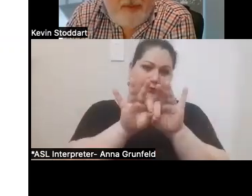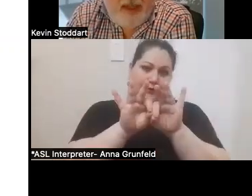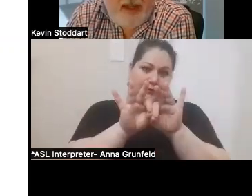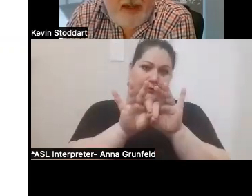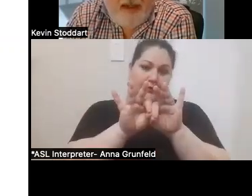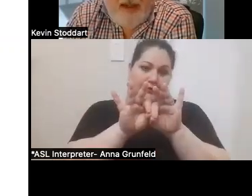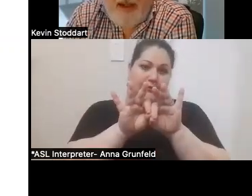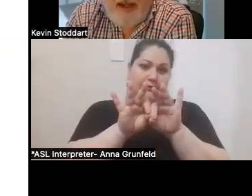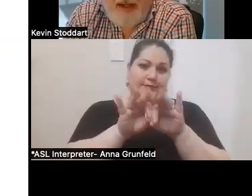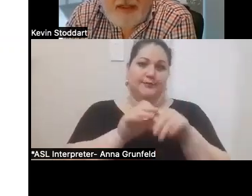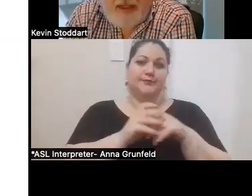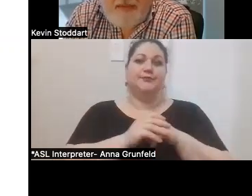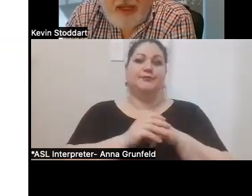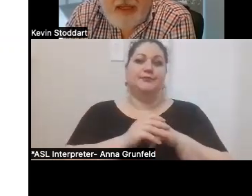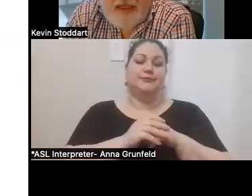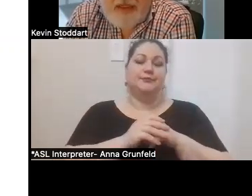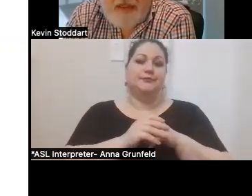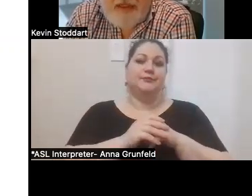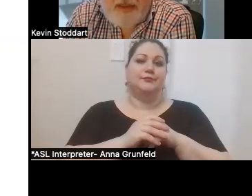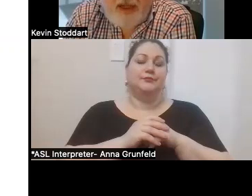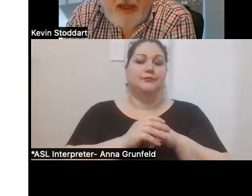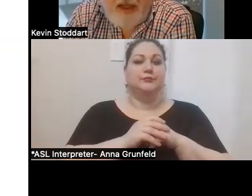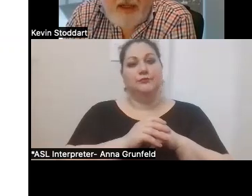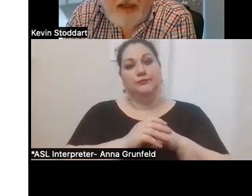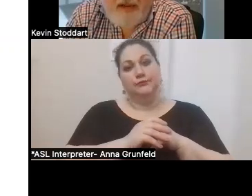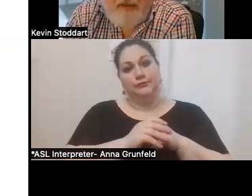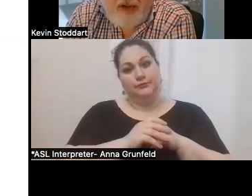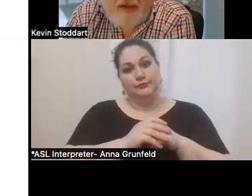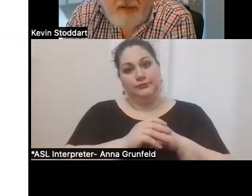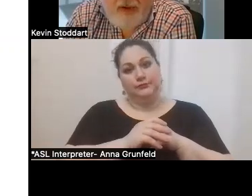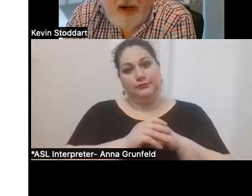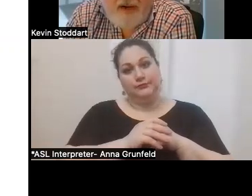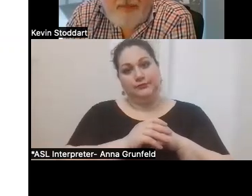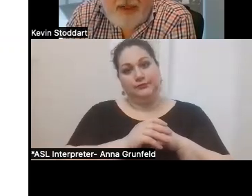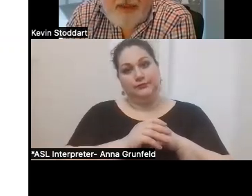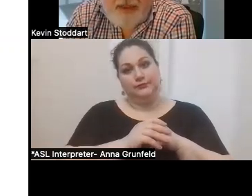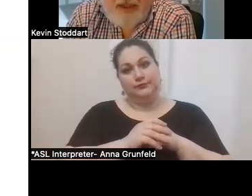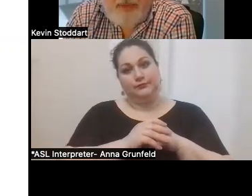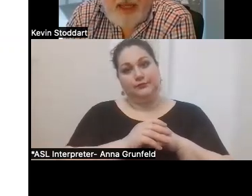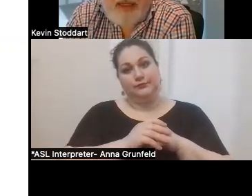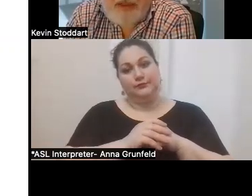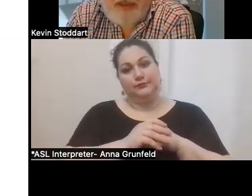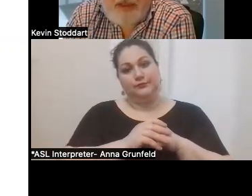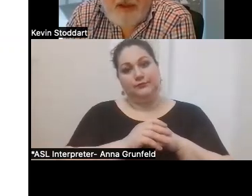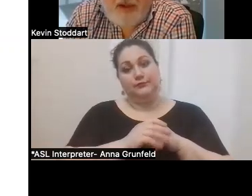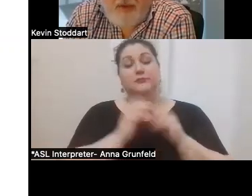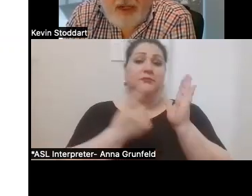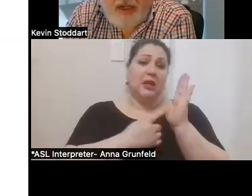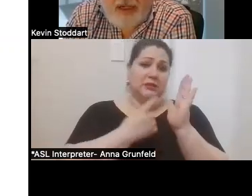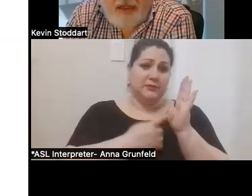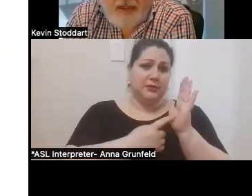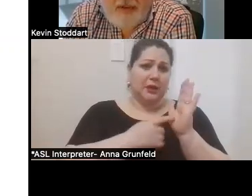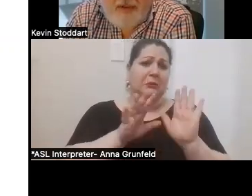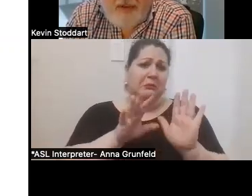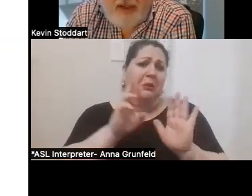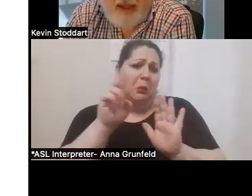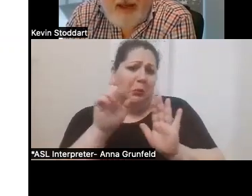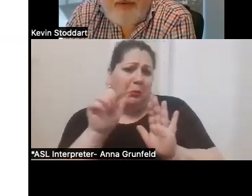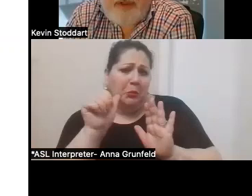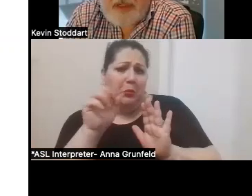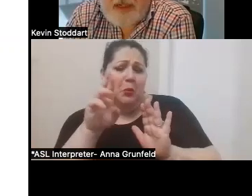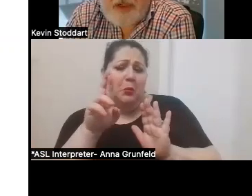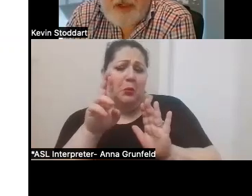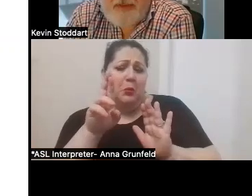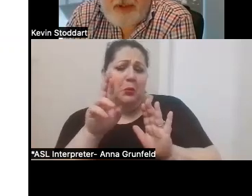plan and in some cases, rare, but in some cases, we need to have a discussion about